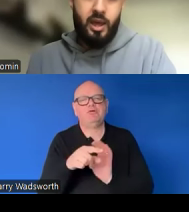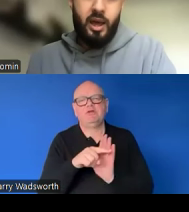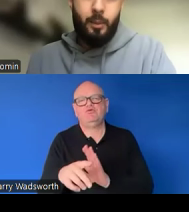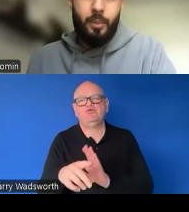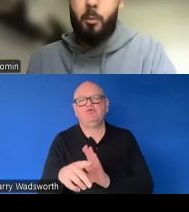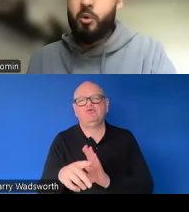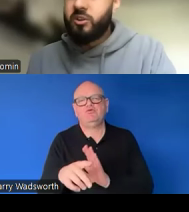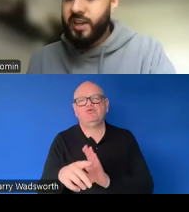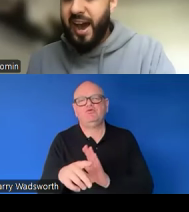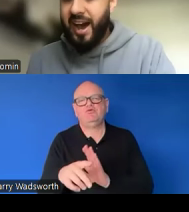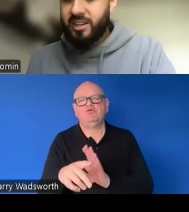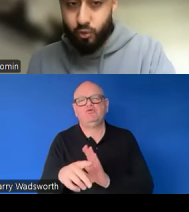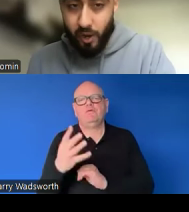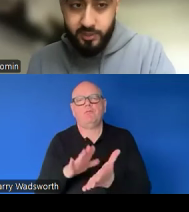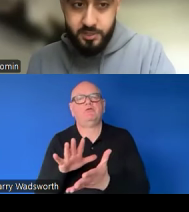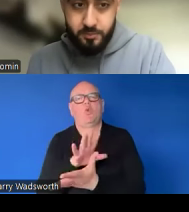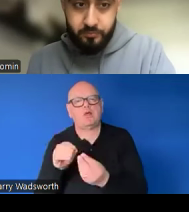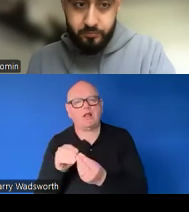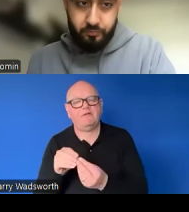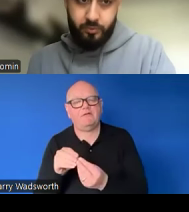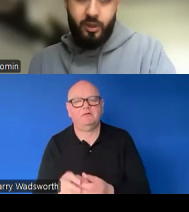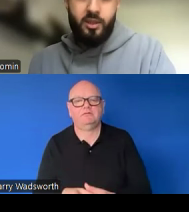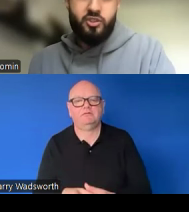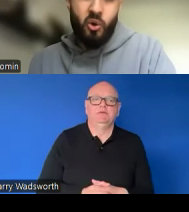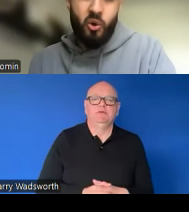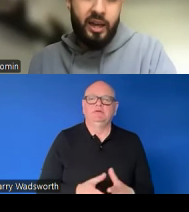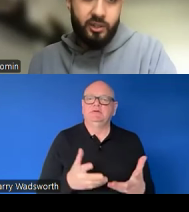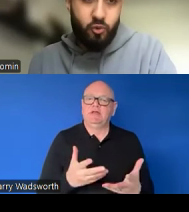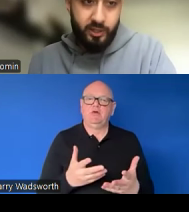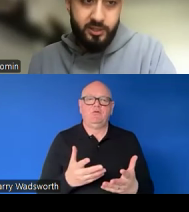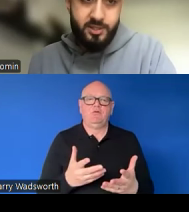Moving on to Ad Grants. Ad Grants